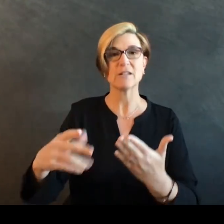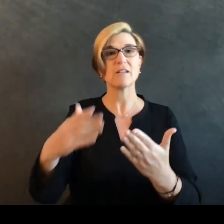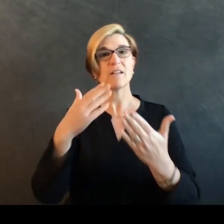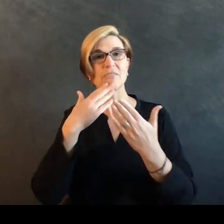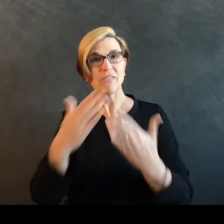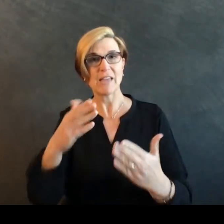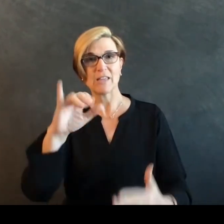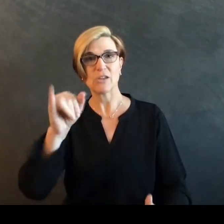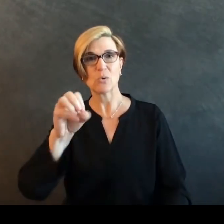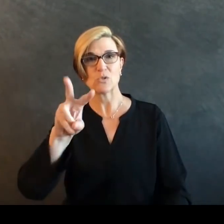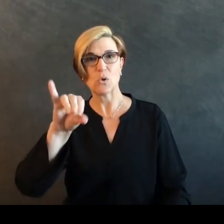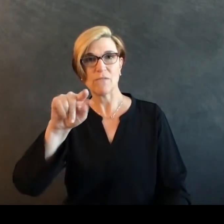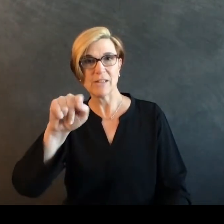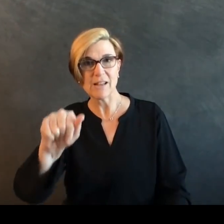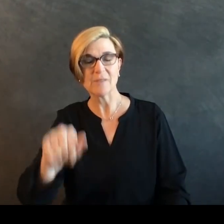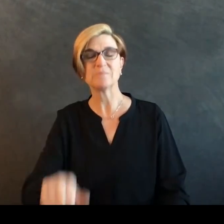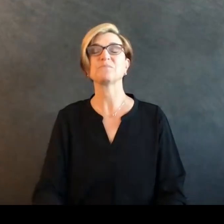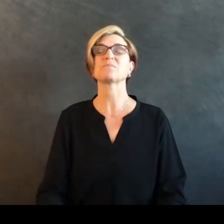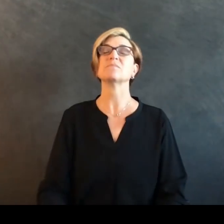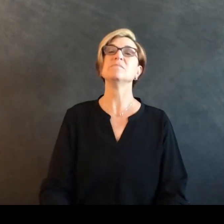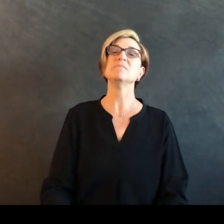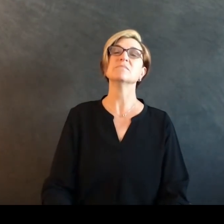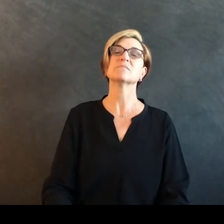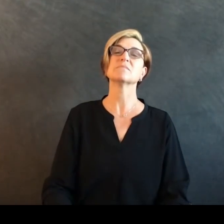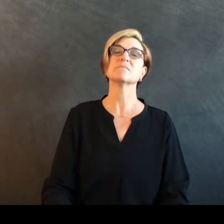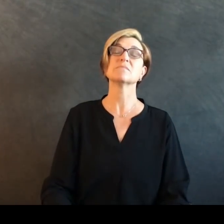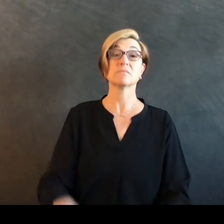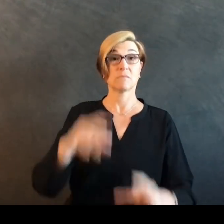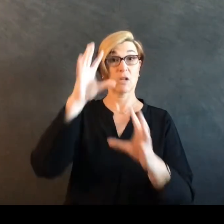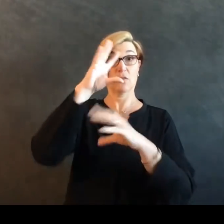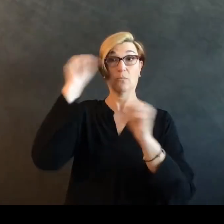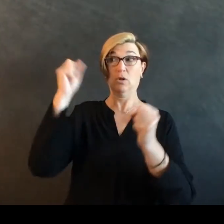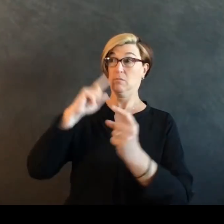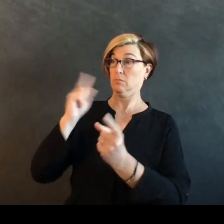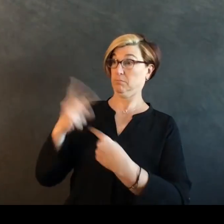president you've made clear to us we now need to execute we need to get money to